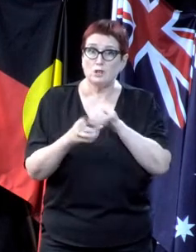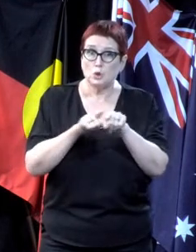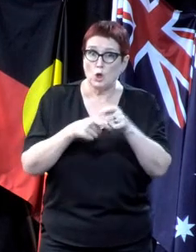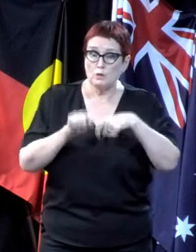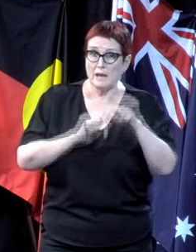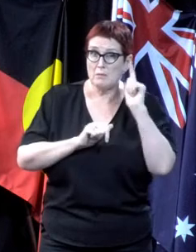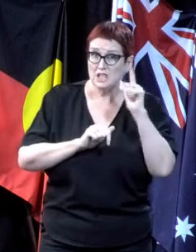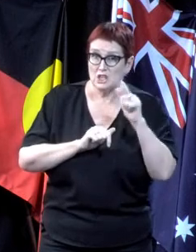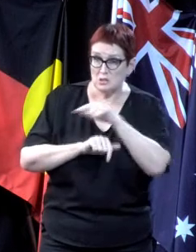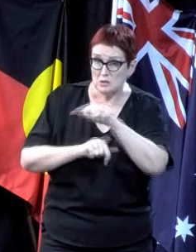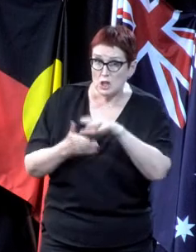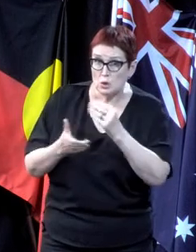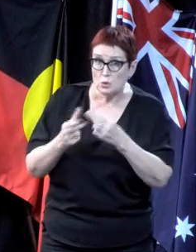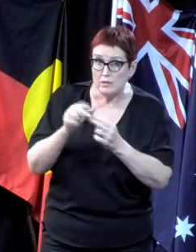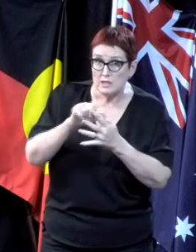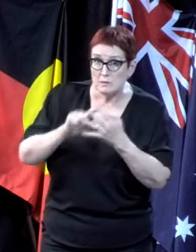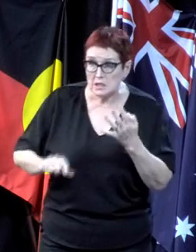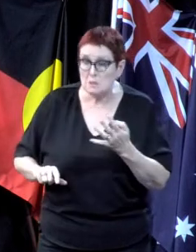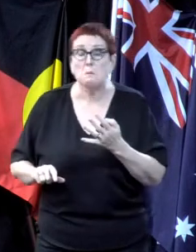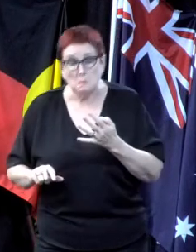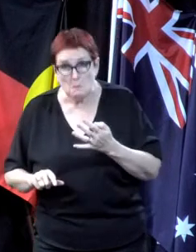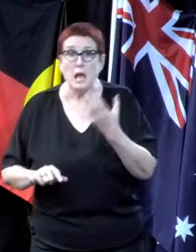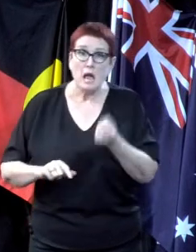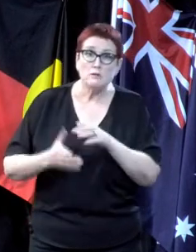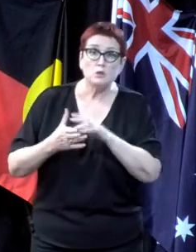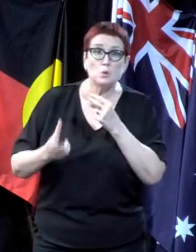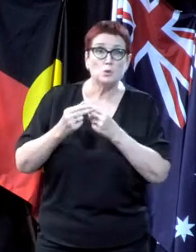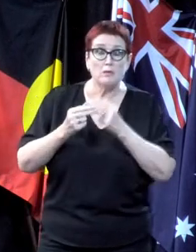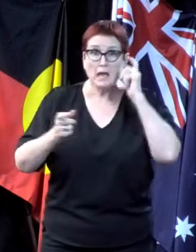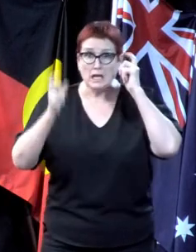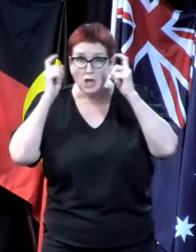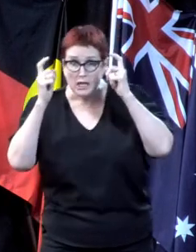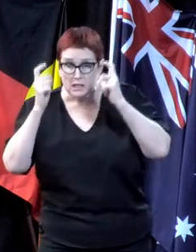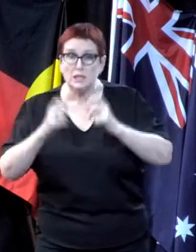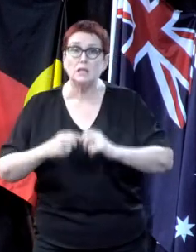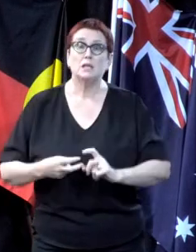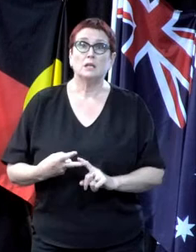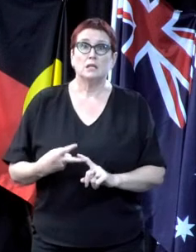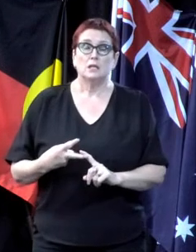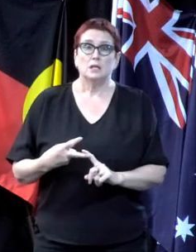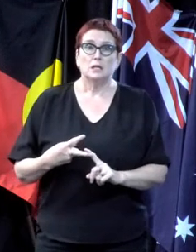students, there’s – I’m just – I don’t think there’s any students with a